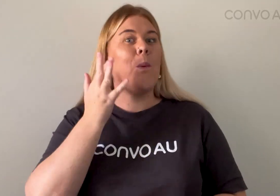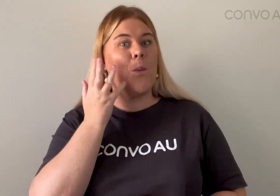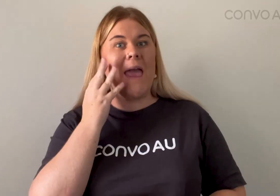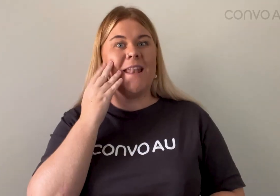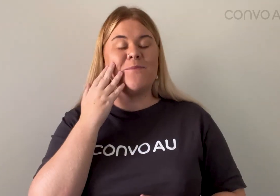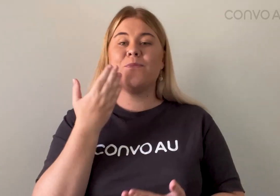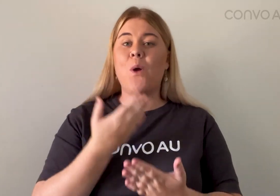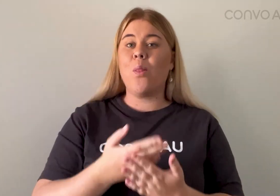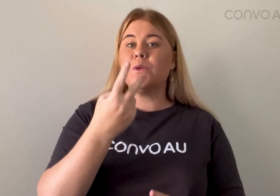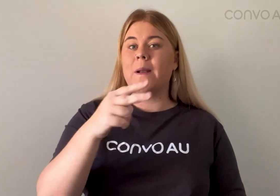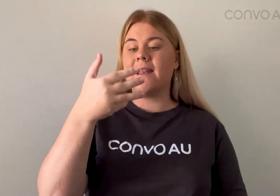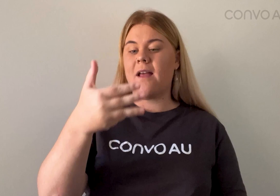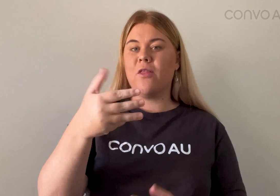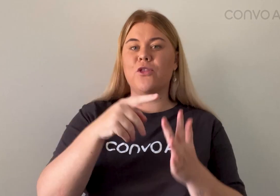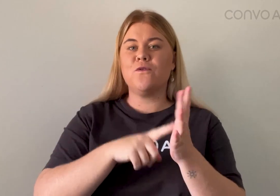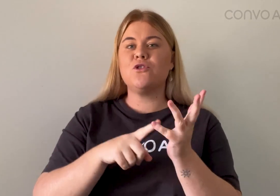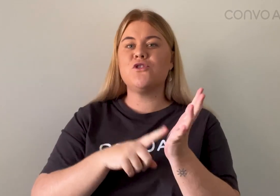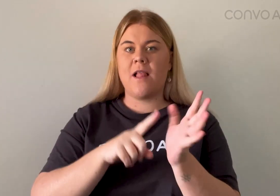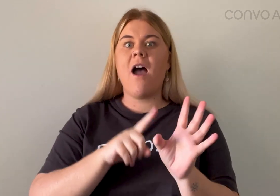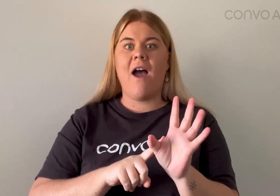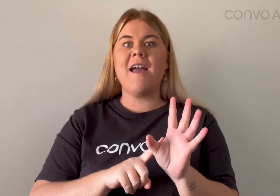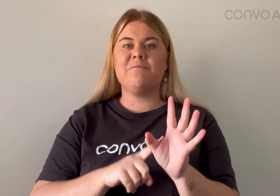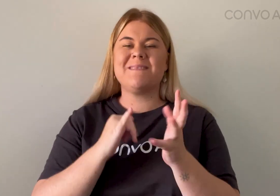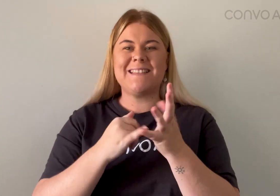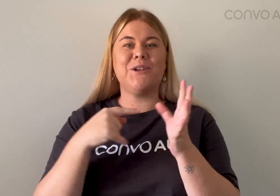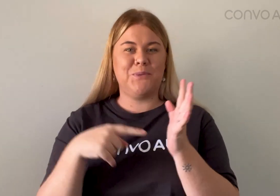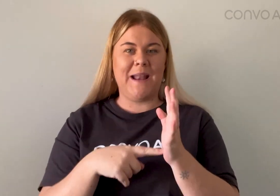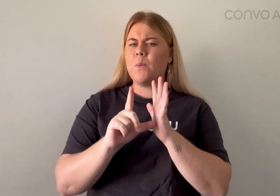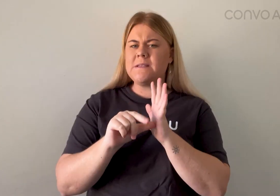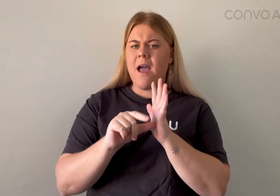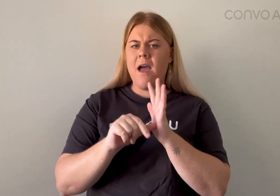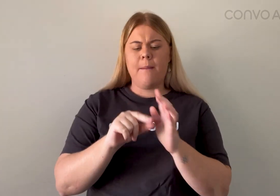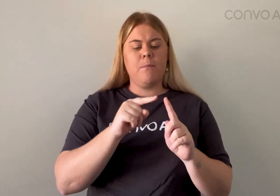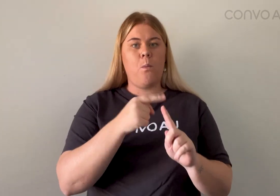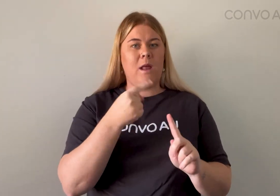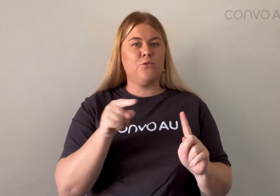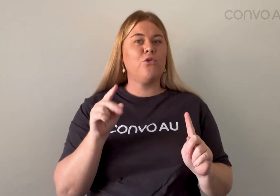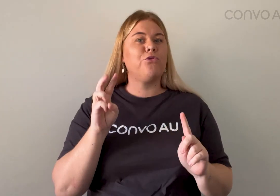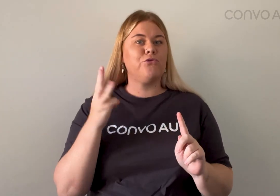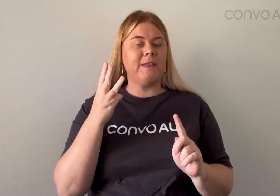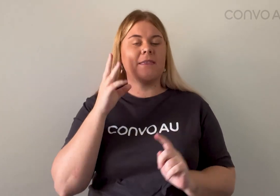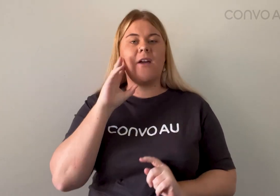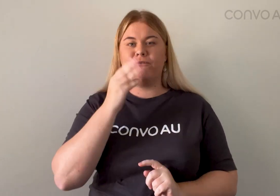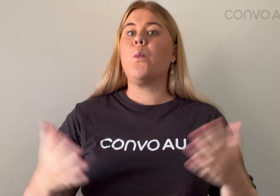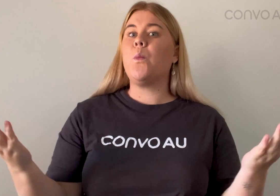When: Saturday 29th July Time: 1pm to 3pm